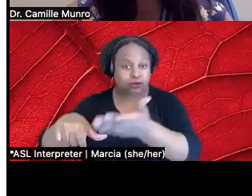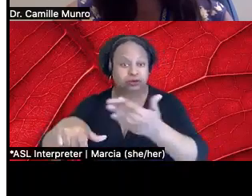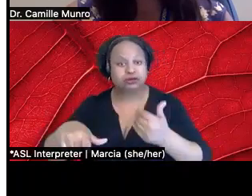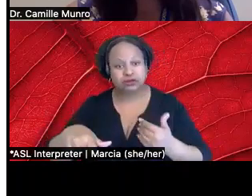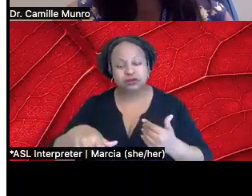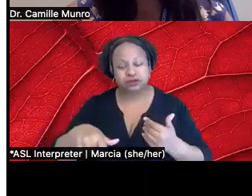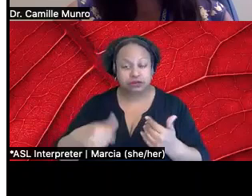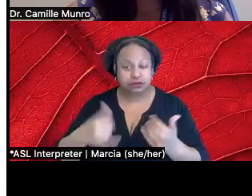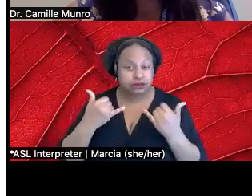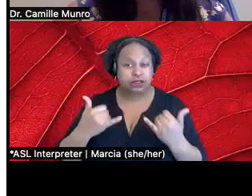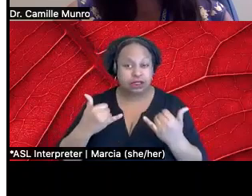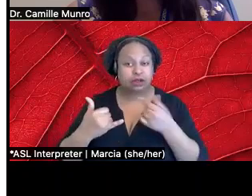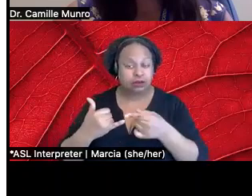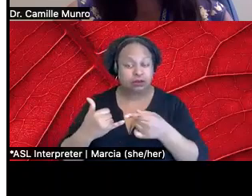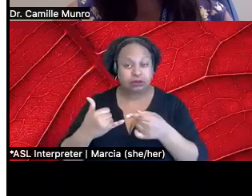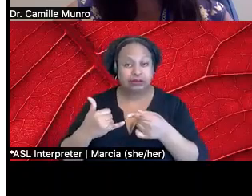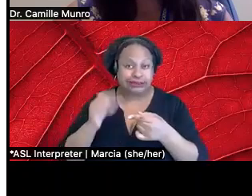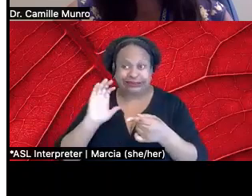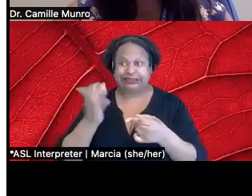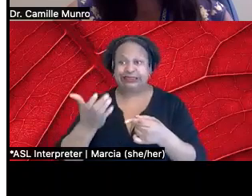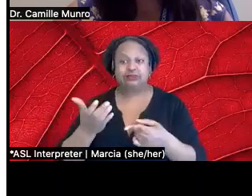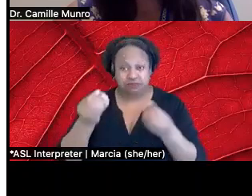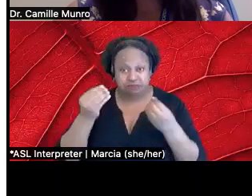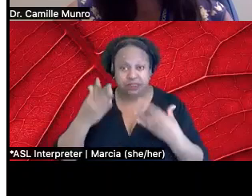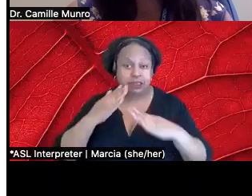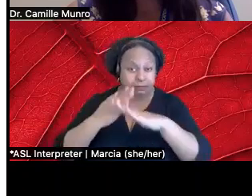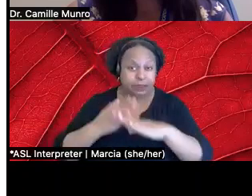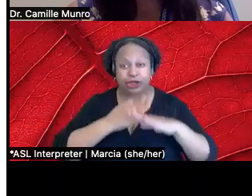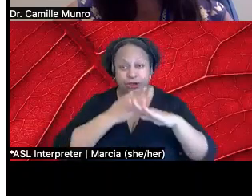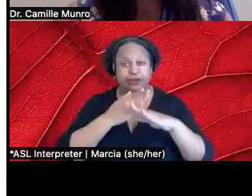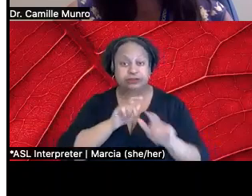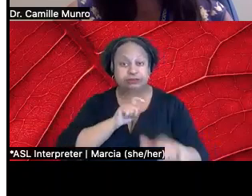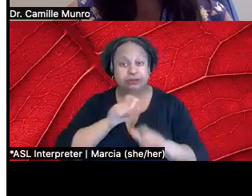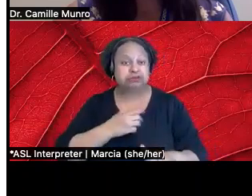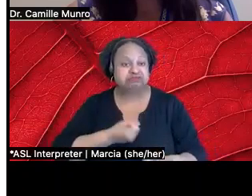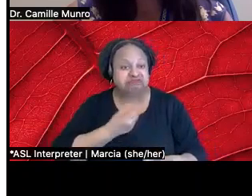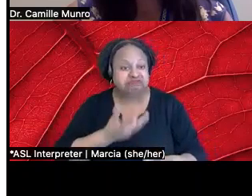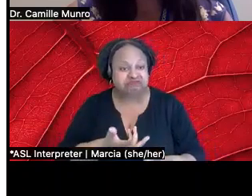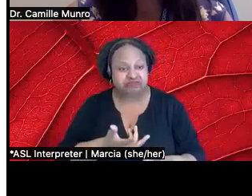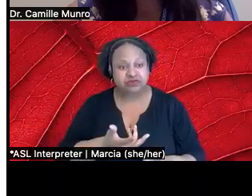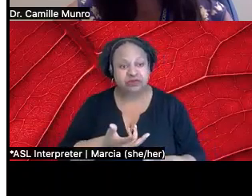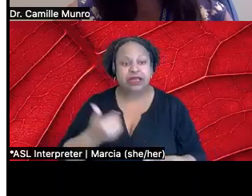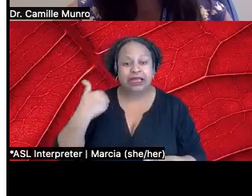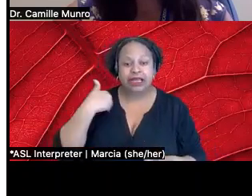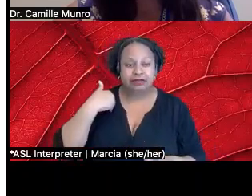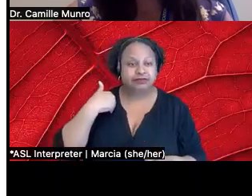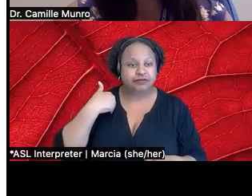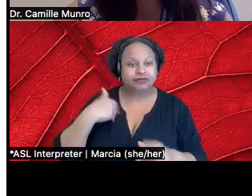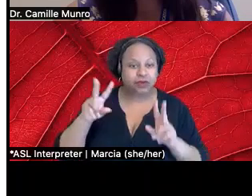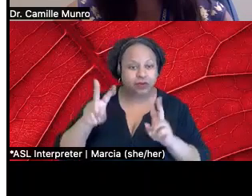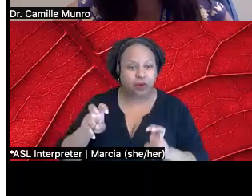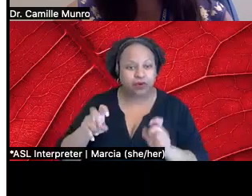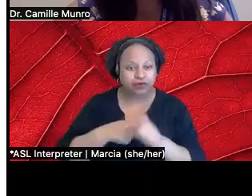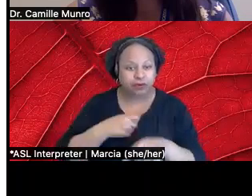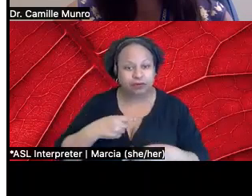And I put a citation there to an Association of American medical colleges special report on lived experiences.